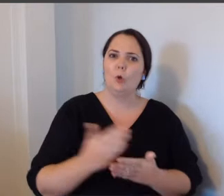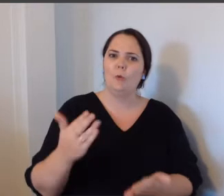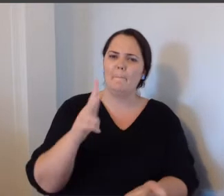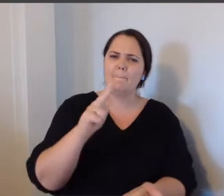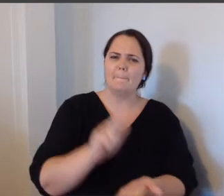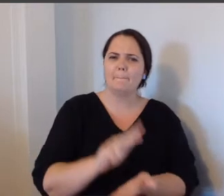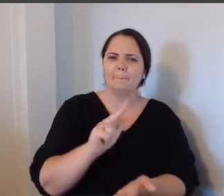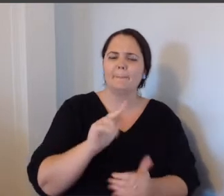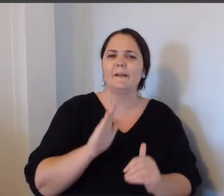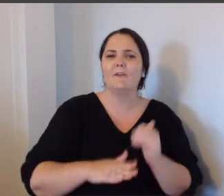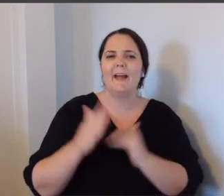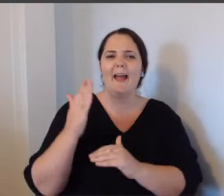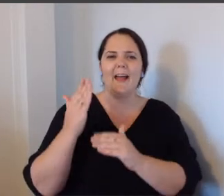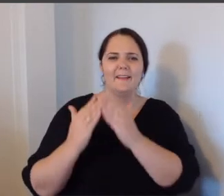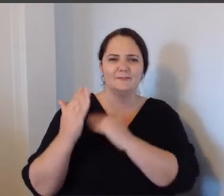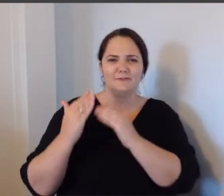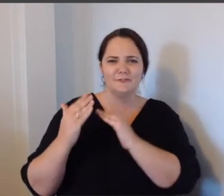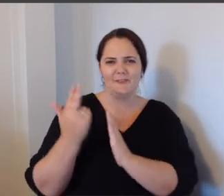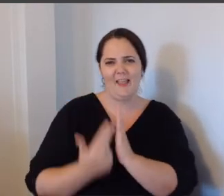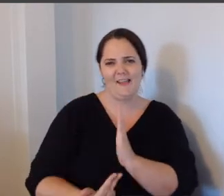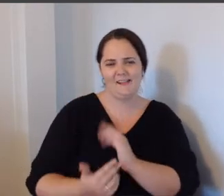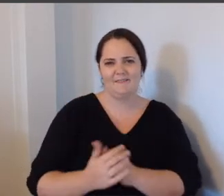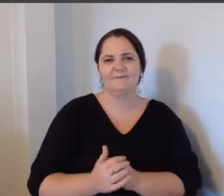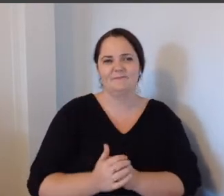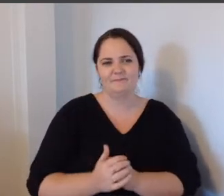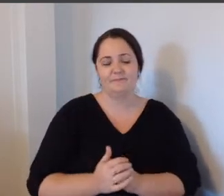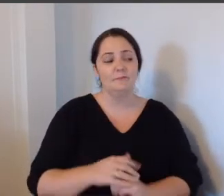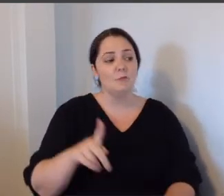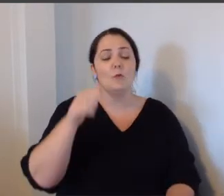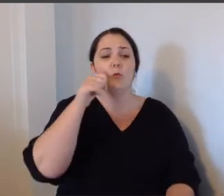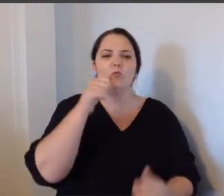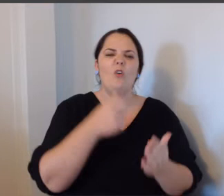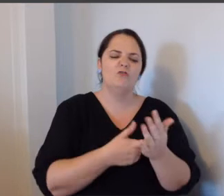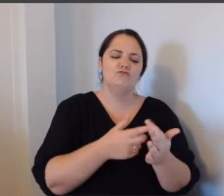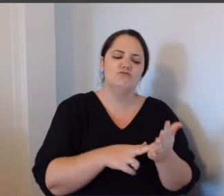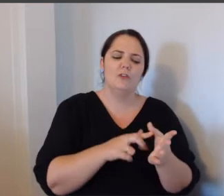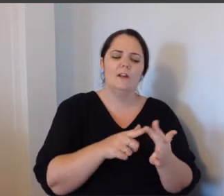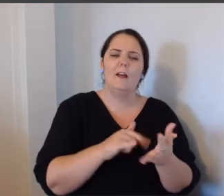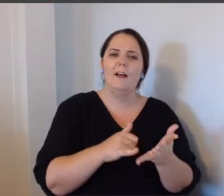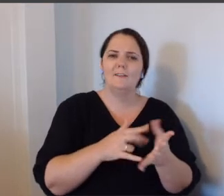art history. Now much of what we know about the Renaissance but better or for worse comes to us